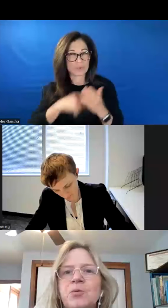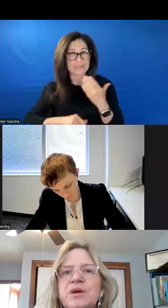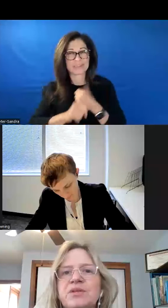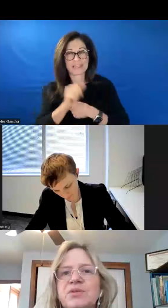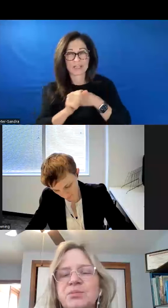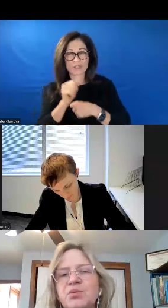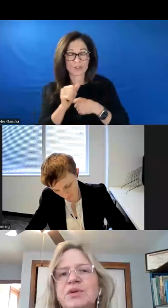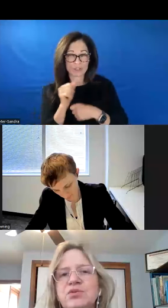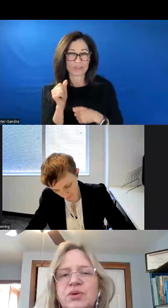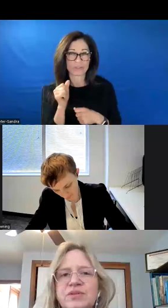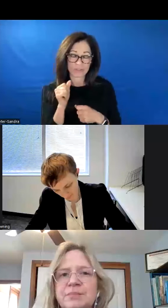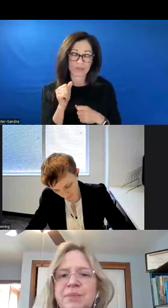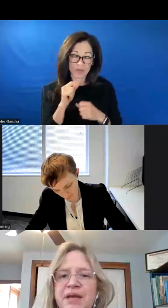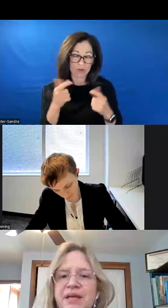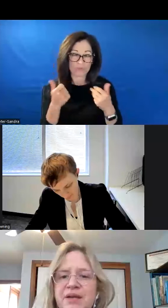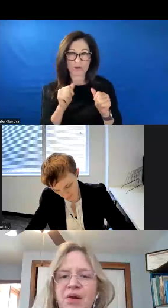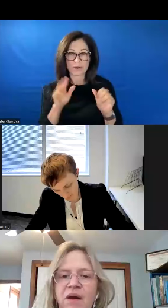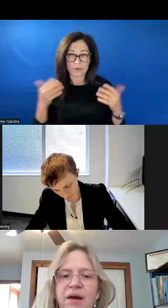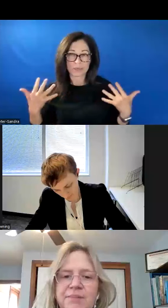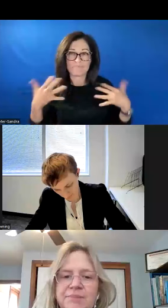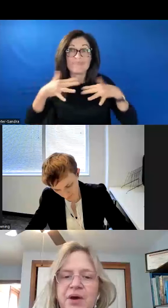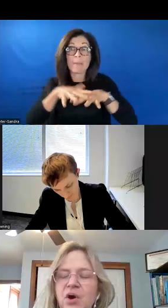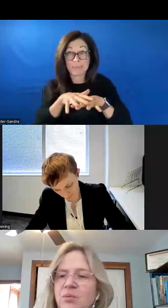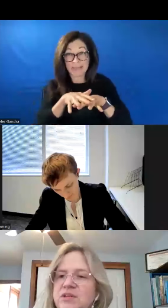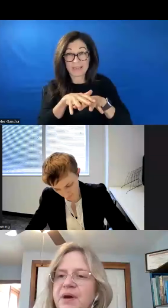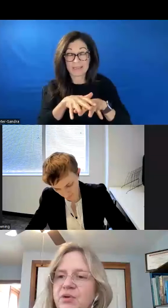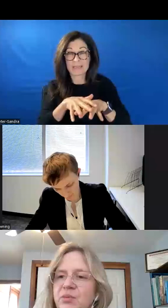WITH MOVING TOWARDS EMBEDDING A CO-RESPONDING